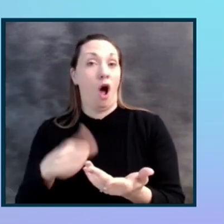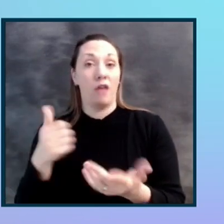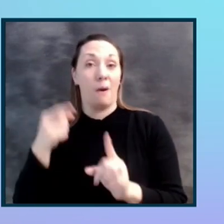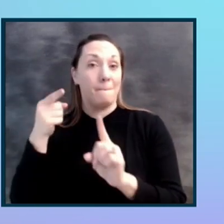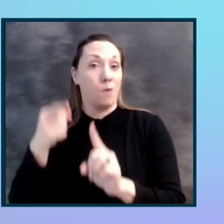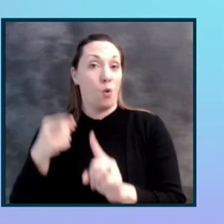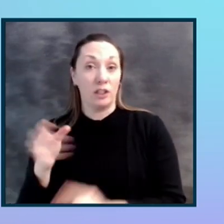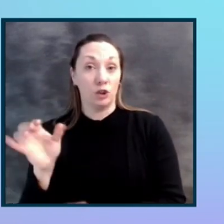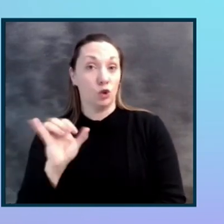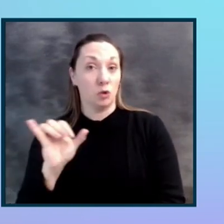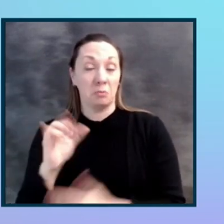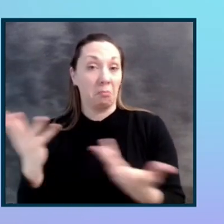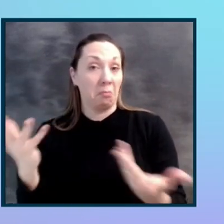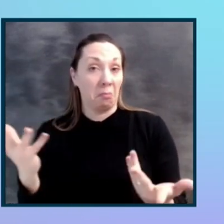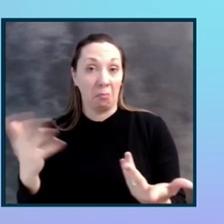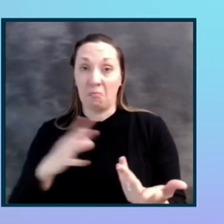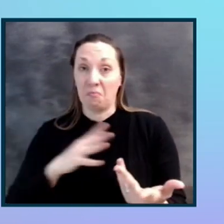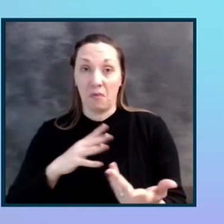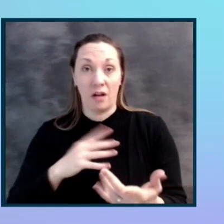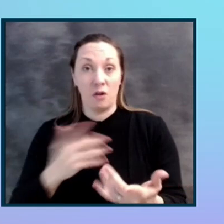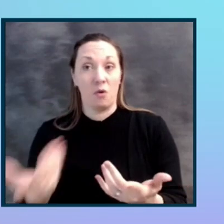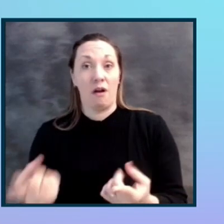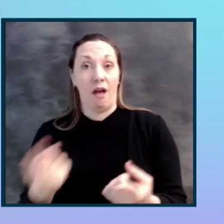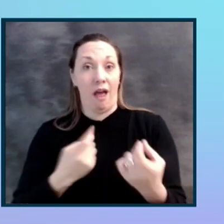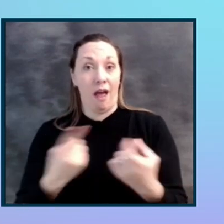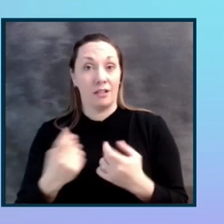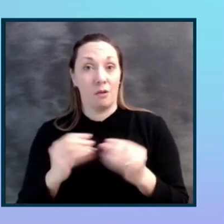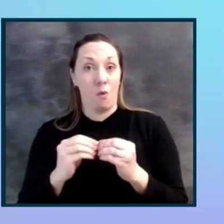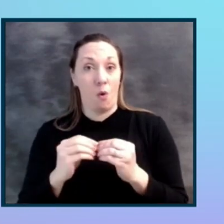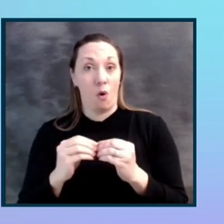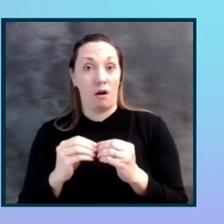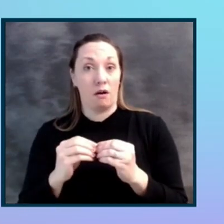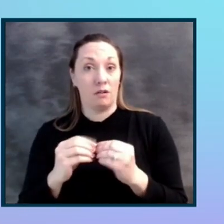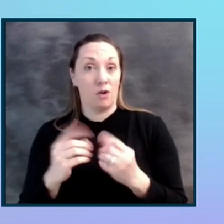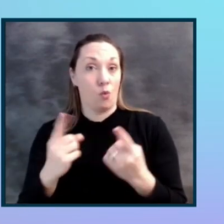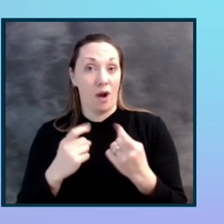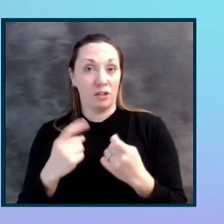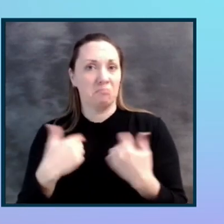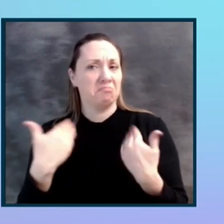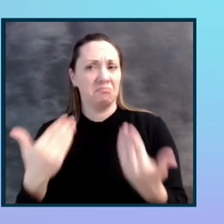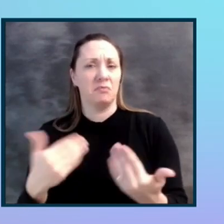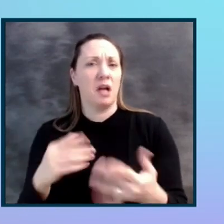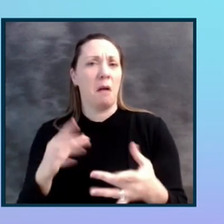or you wanna just you know, ask further questions, feel free to, you know, message me on Twitter and I will get back to you